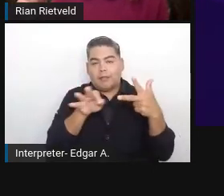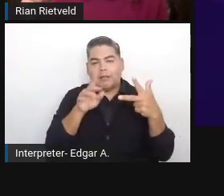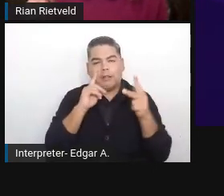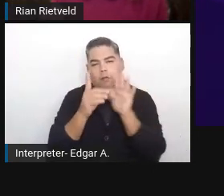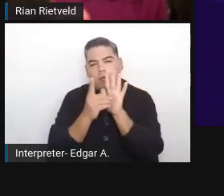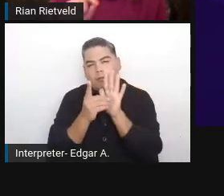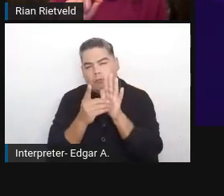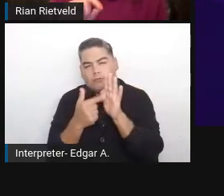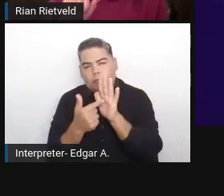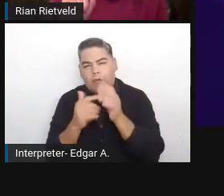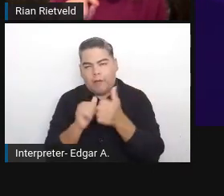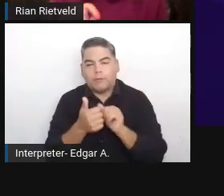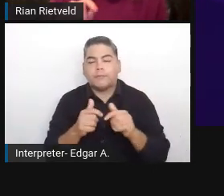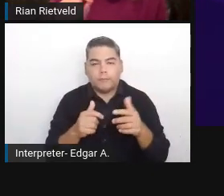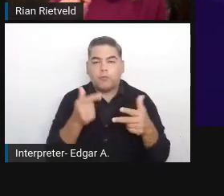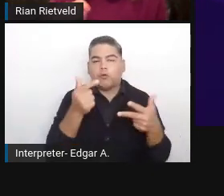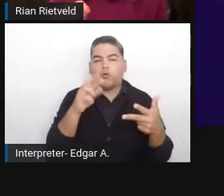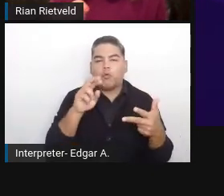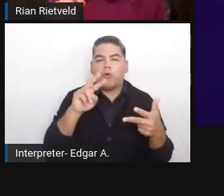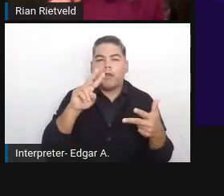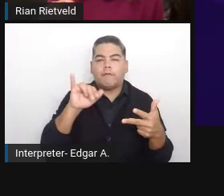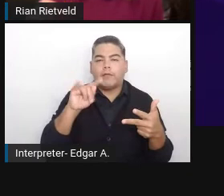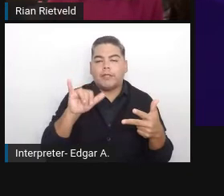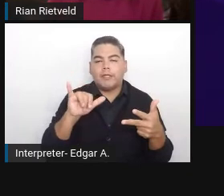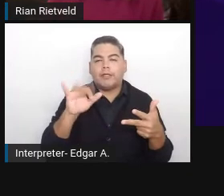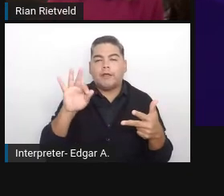First, write clear custom error messages.